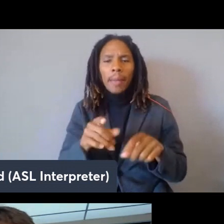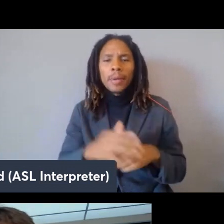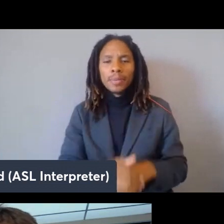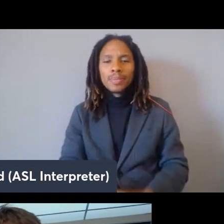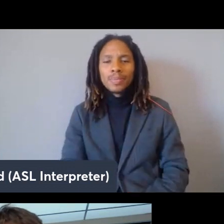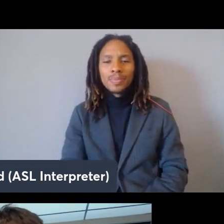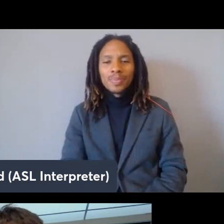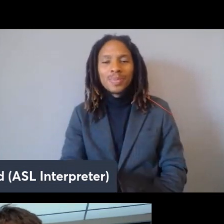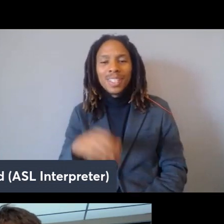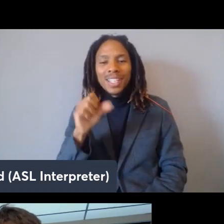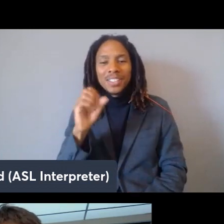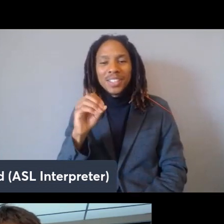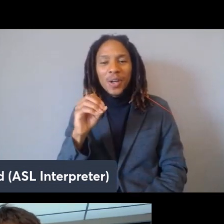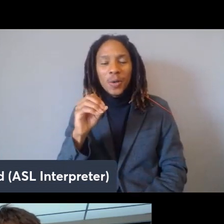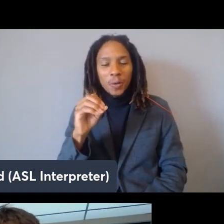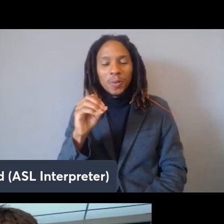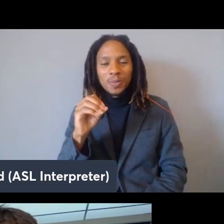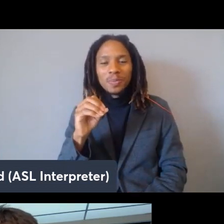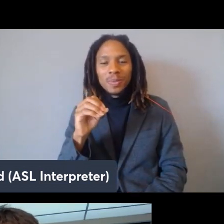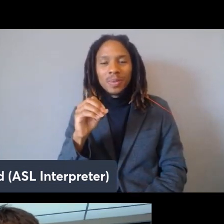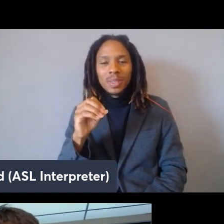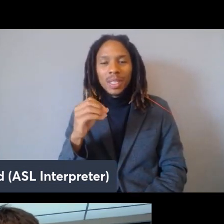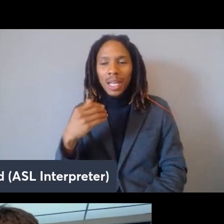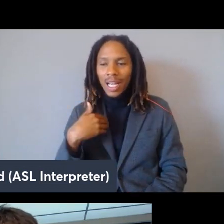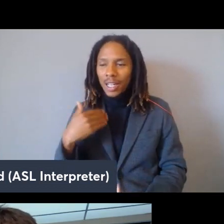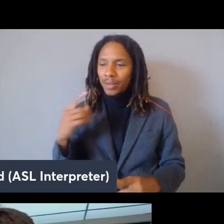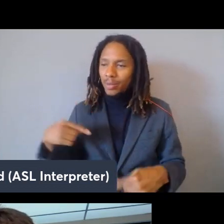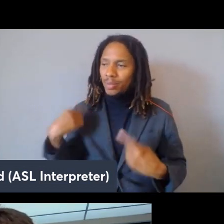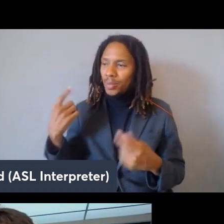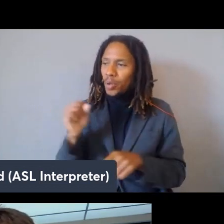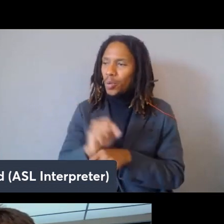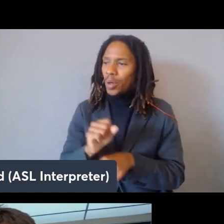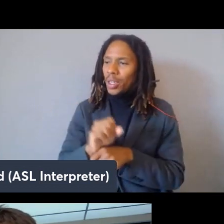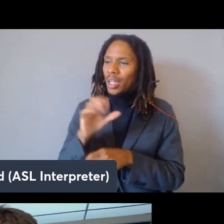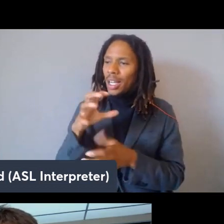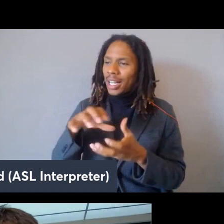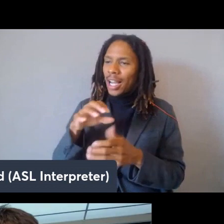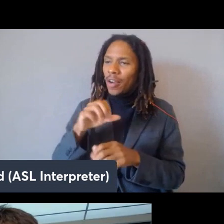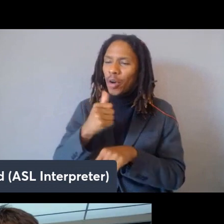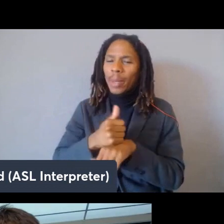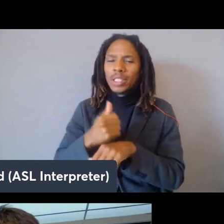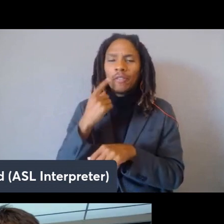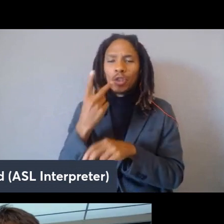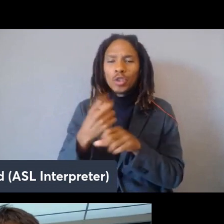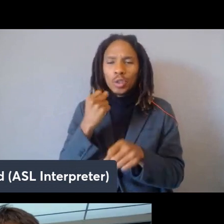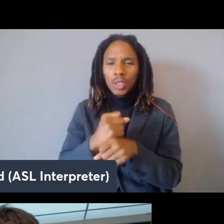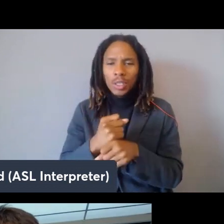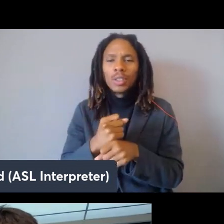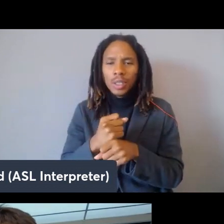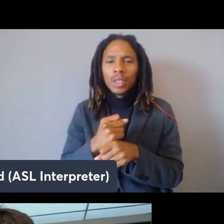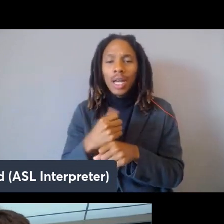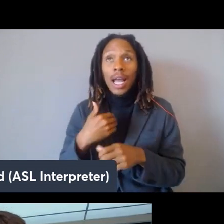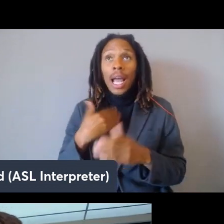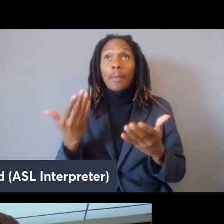So I have been in CloudFormation for about two years and with the Amazon whole company for about nine years.